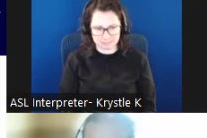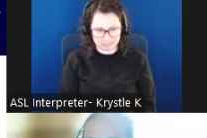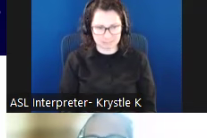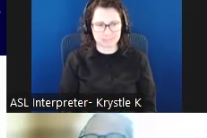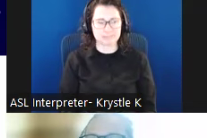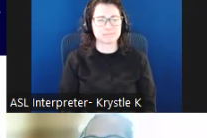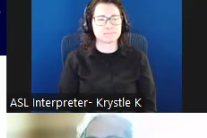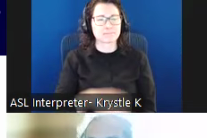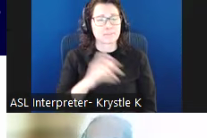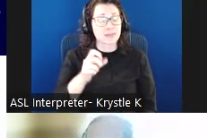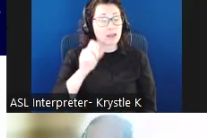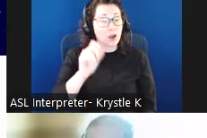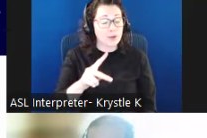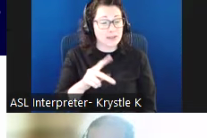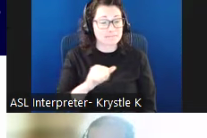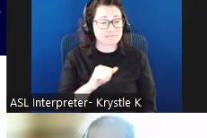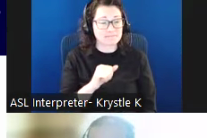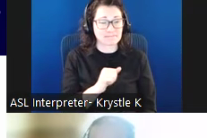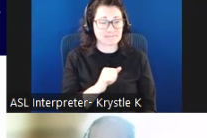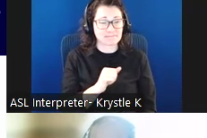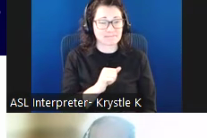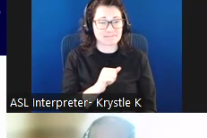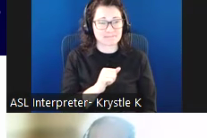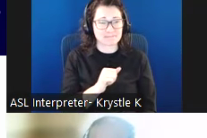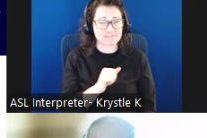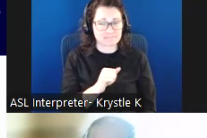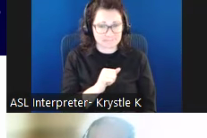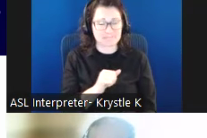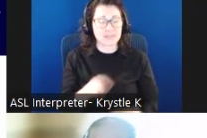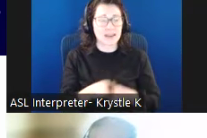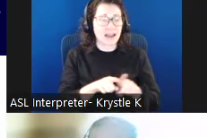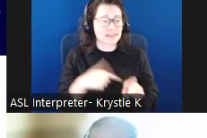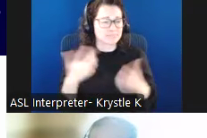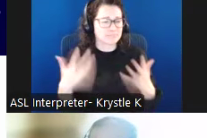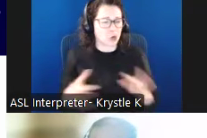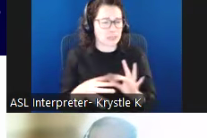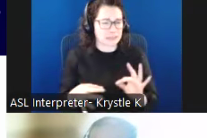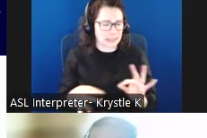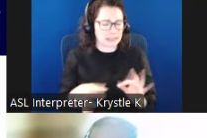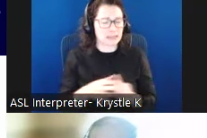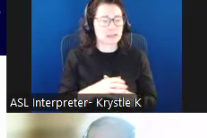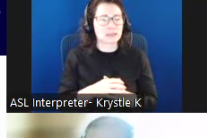okay. So, um,